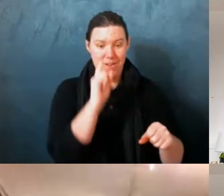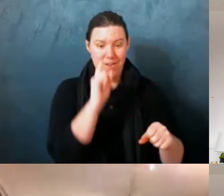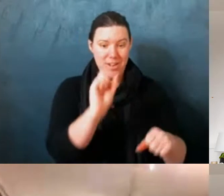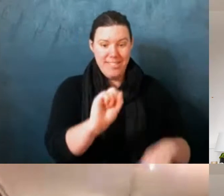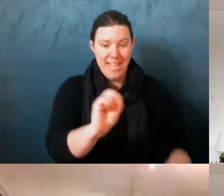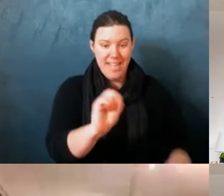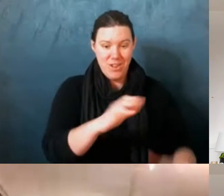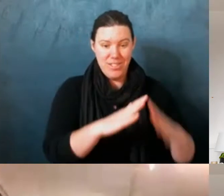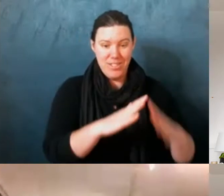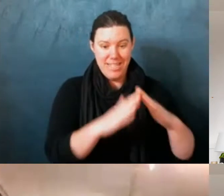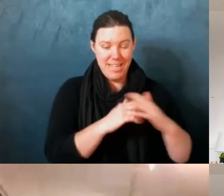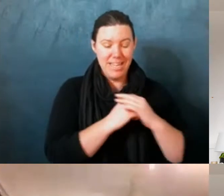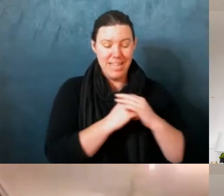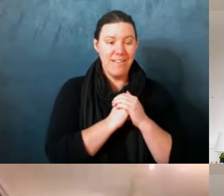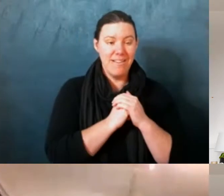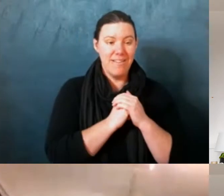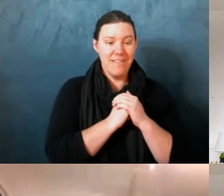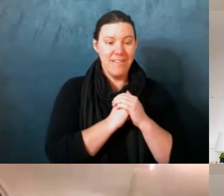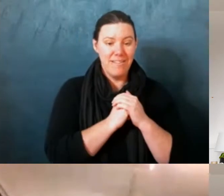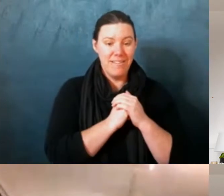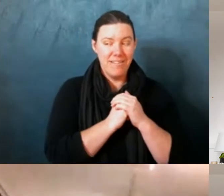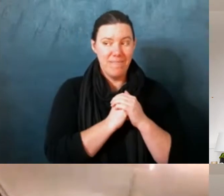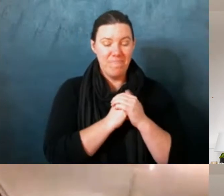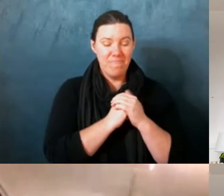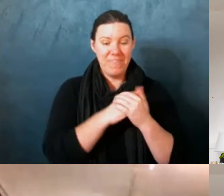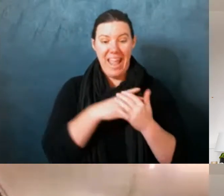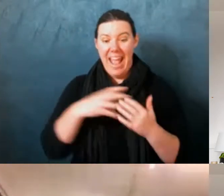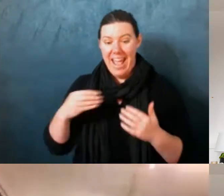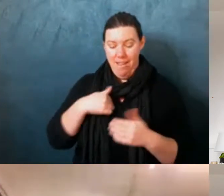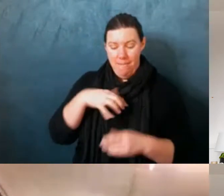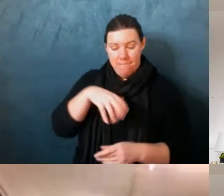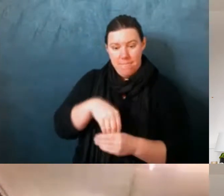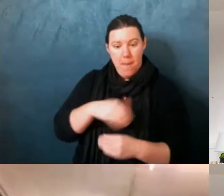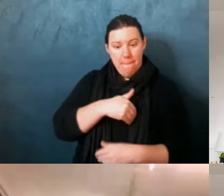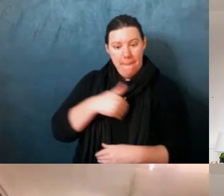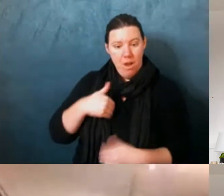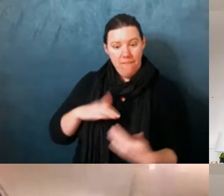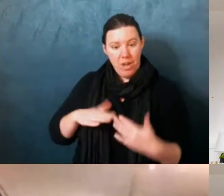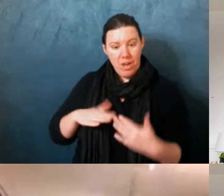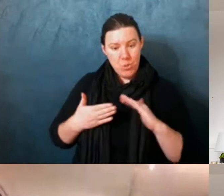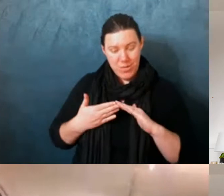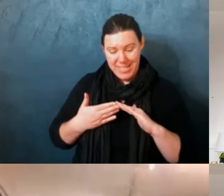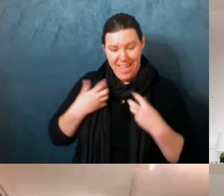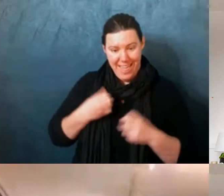of being a part of a healthcare community, a healthcare center,